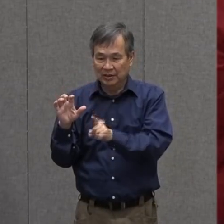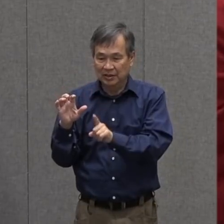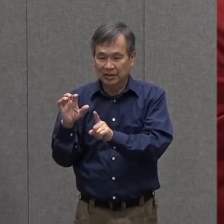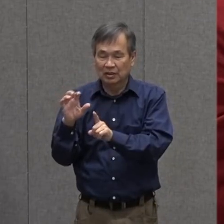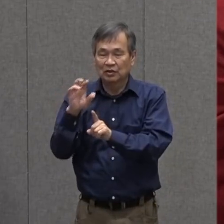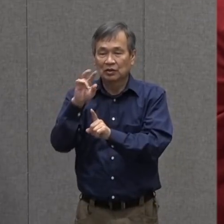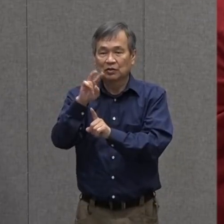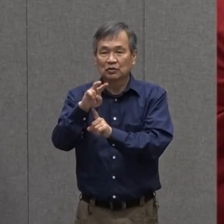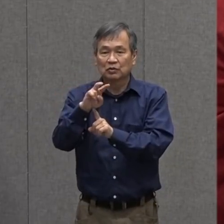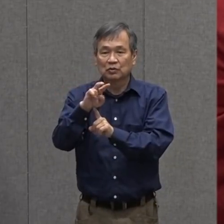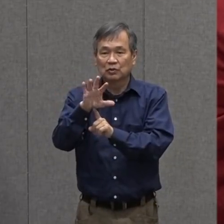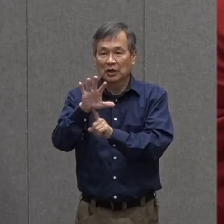I'd have 250 right?